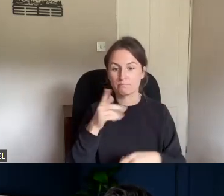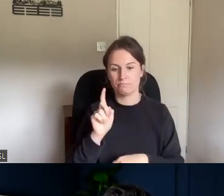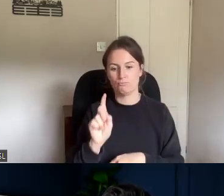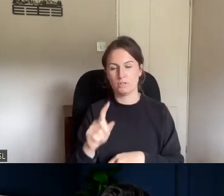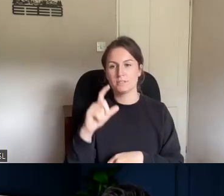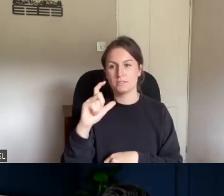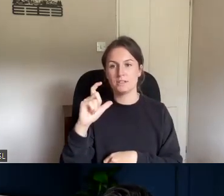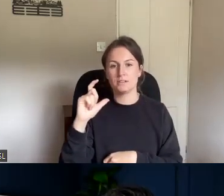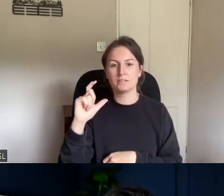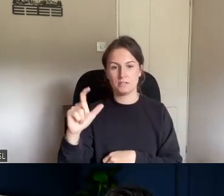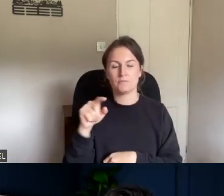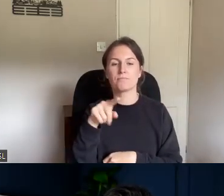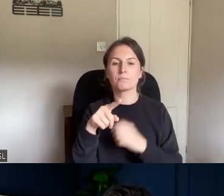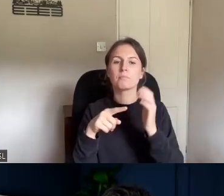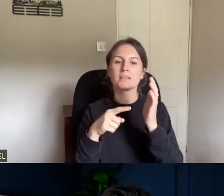and Trish is doing our closed captioning today.